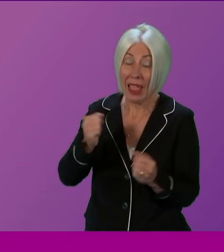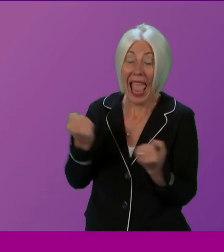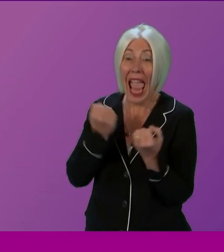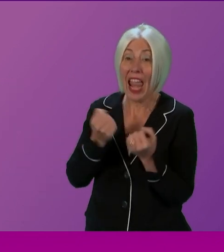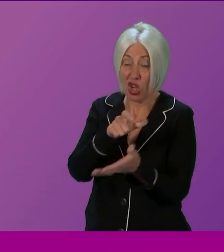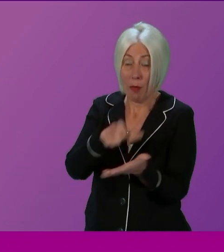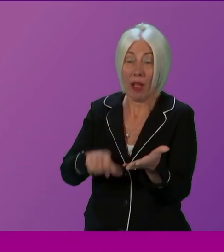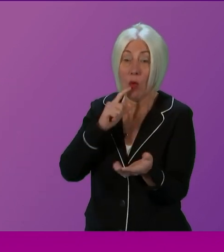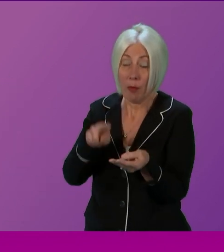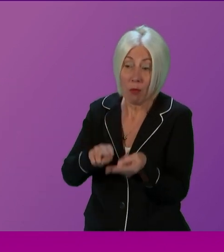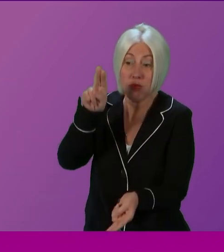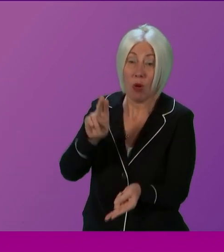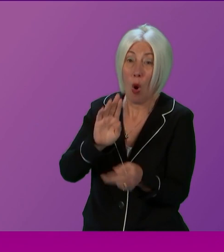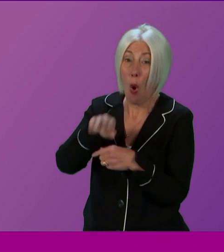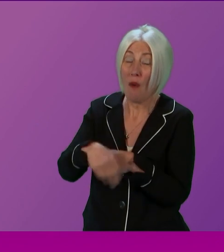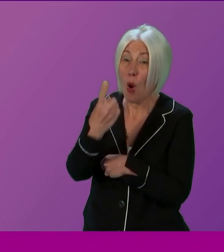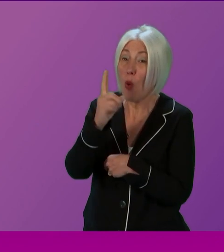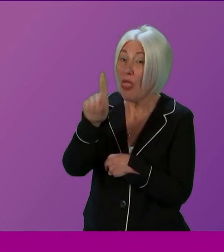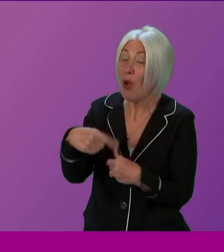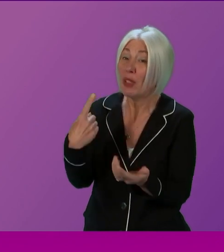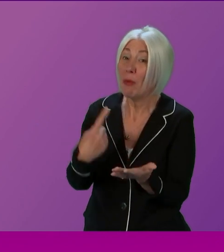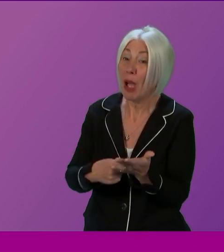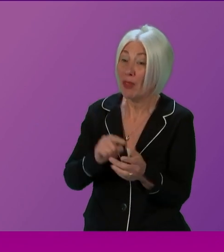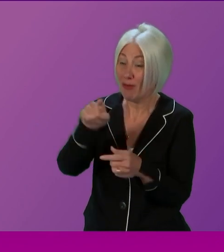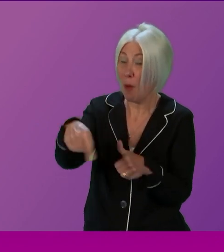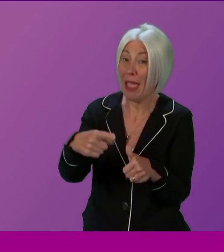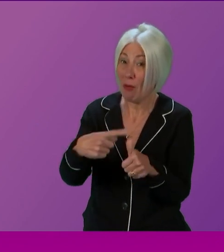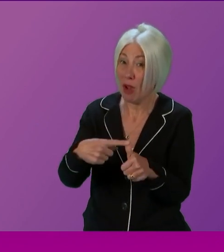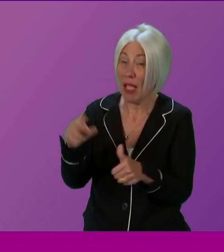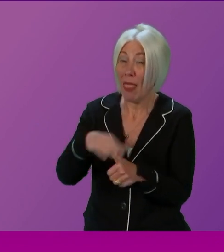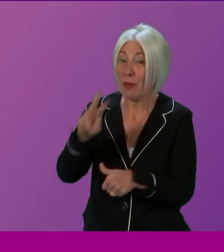£1,000 from next month. That will eat up more than 13 per cent of the average Scot’s take-home pay.